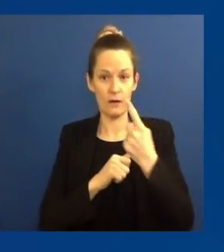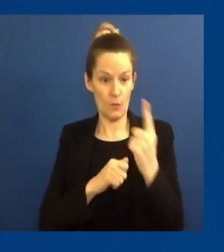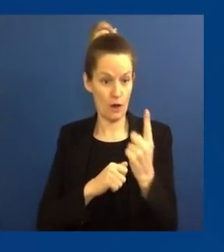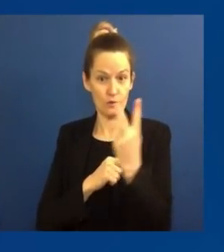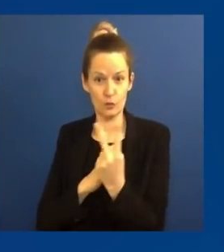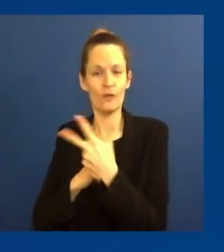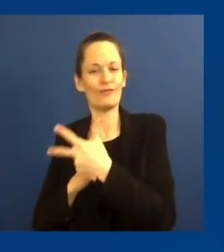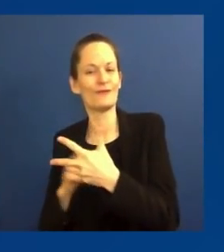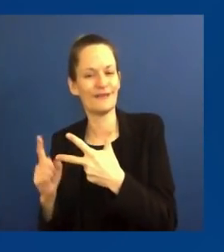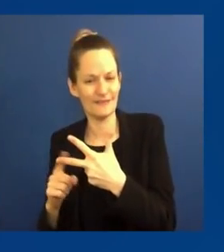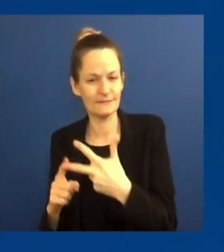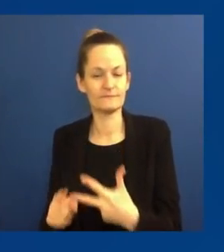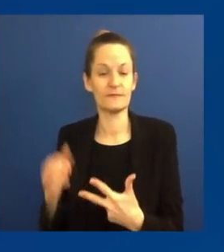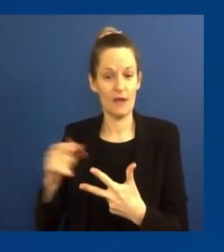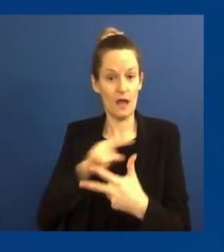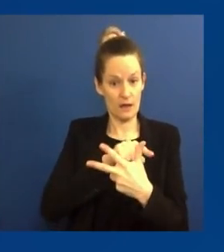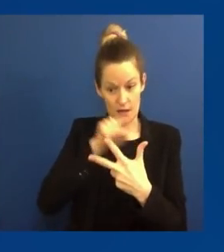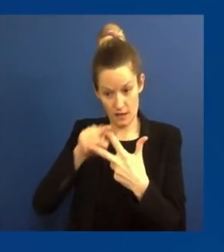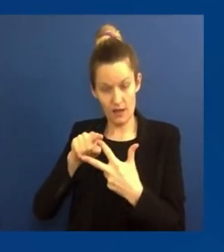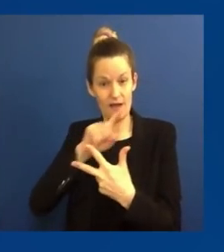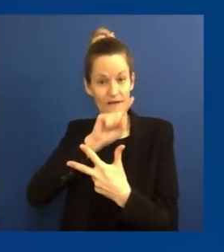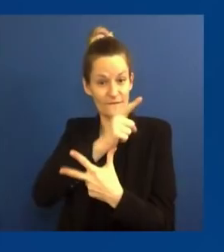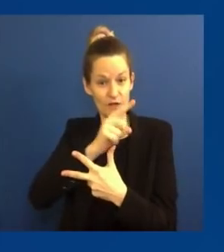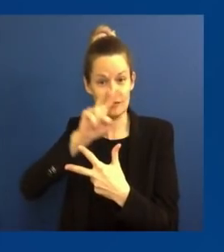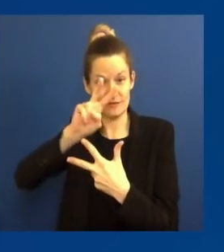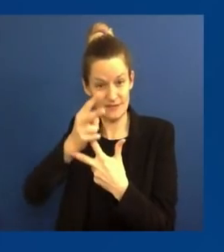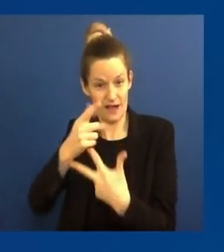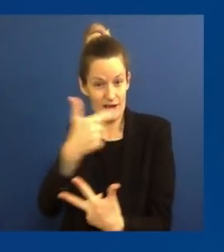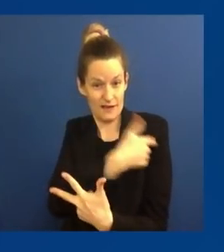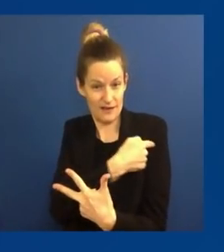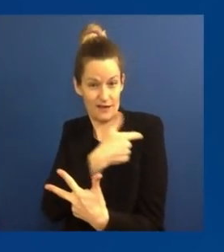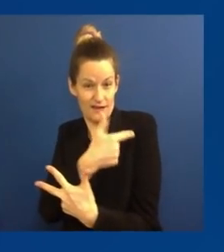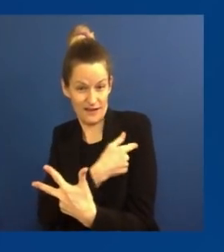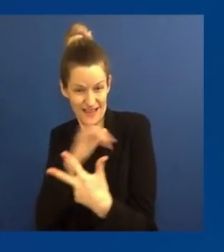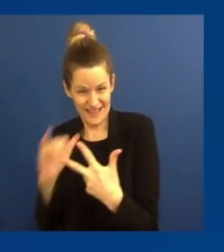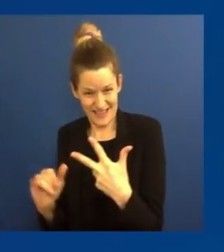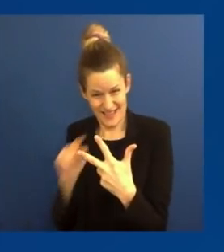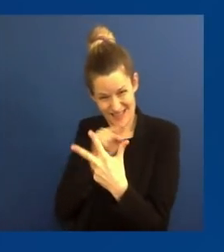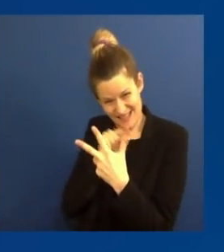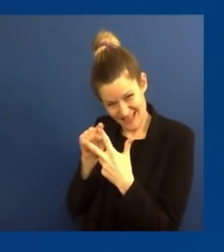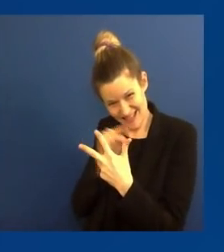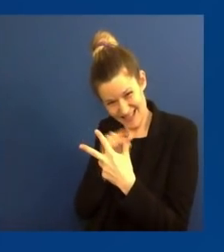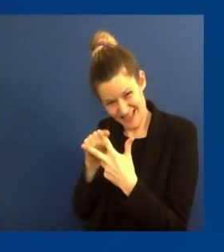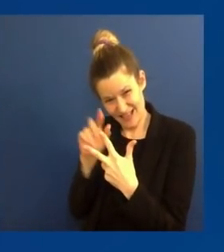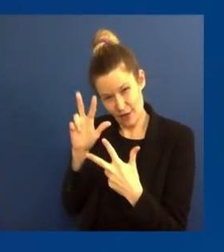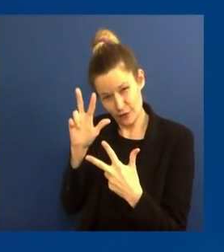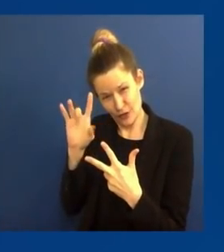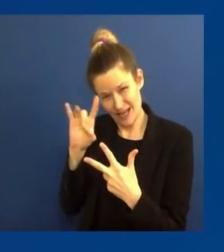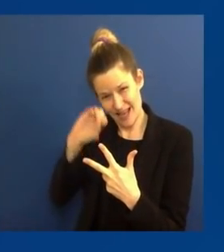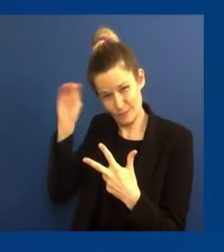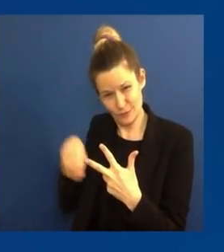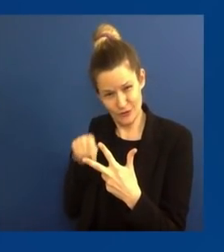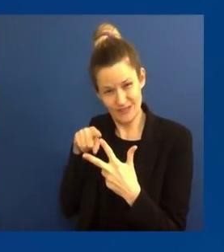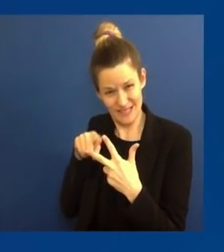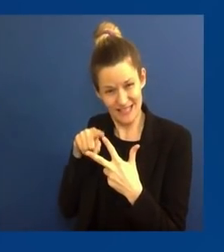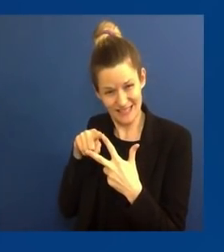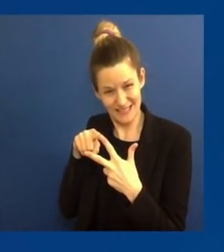vaccine effectiveness was 38 percent against emergency room visits and urgent care visits after six months.